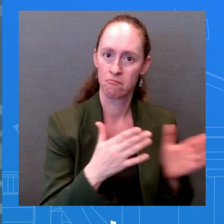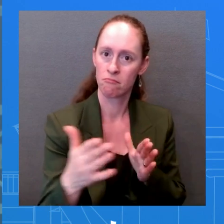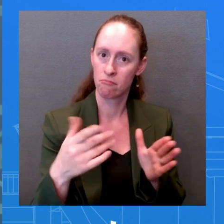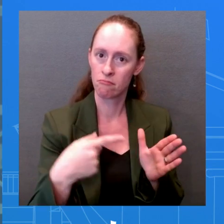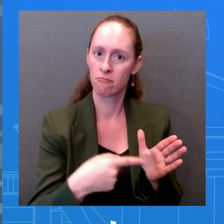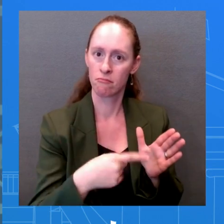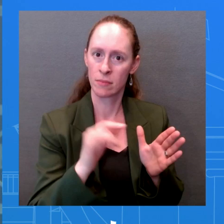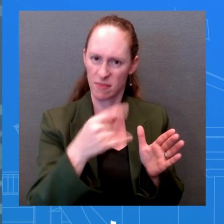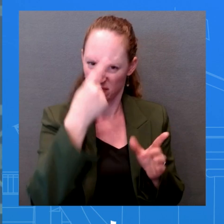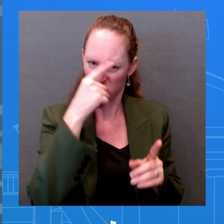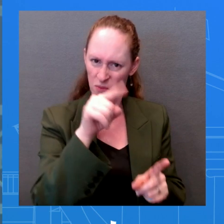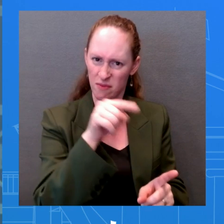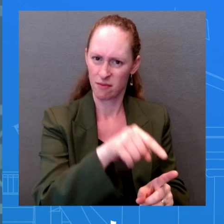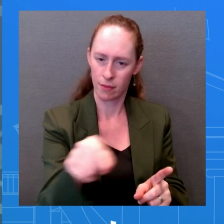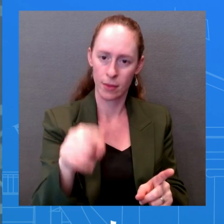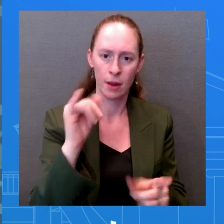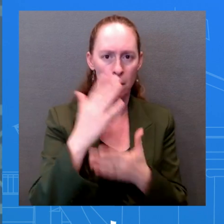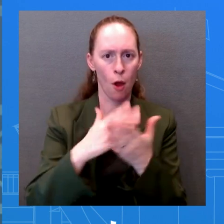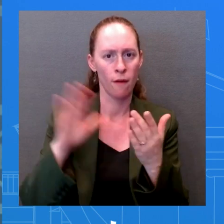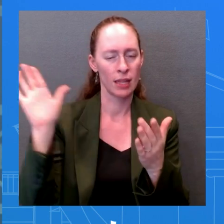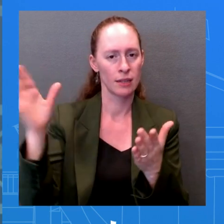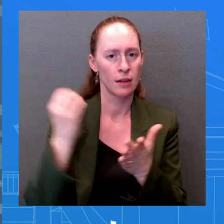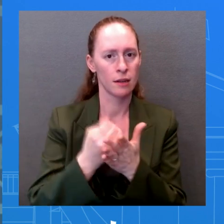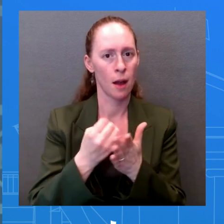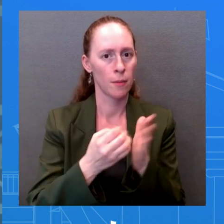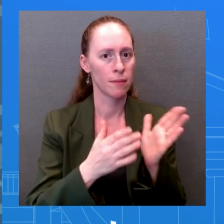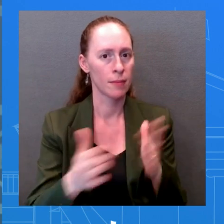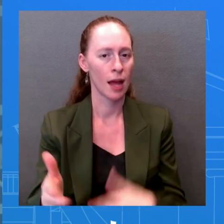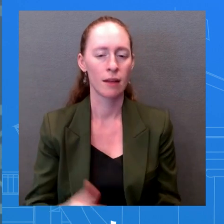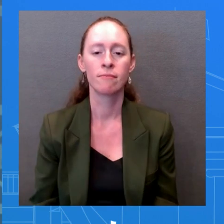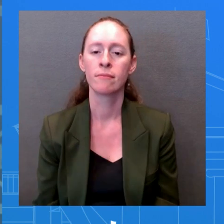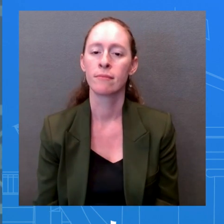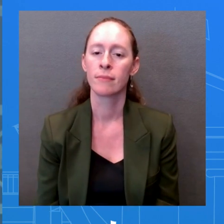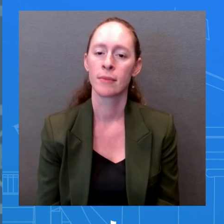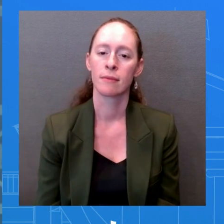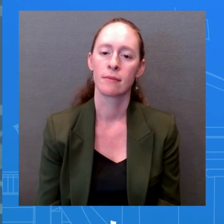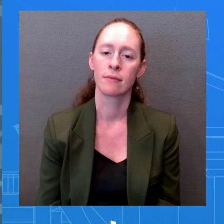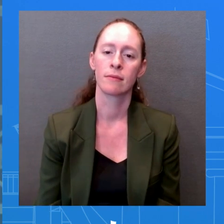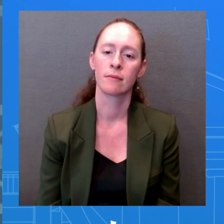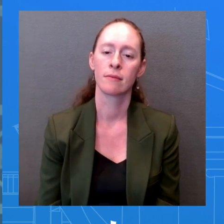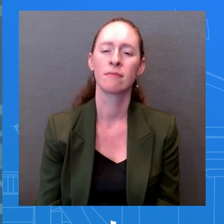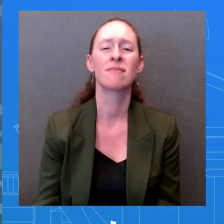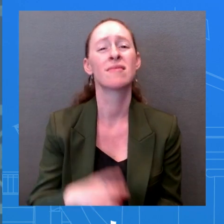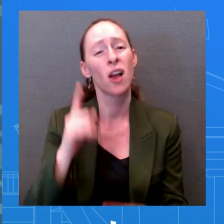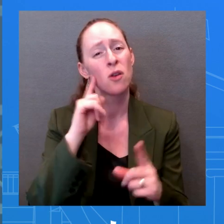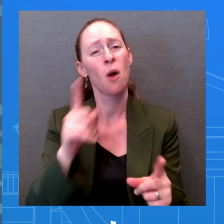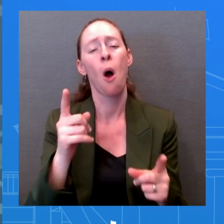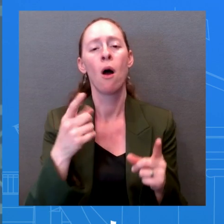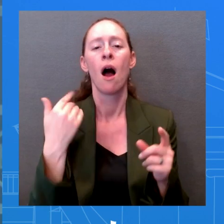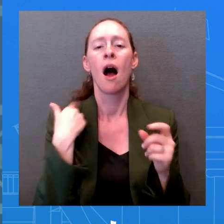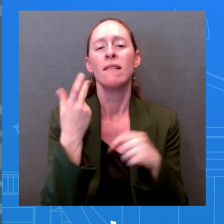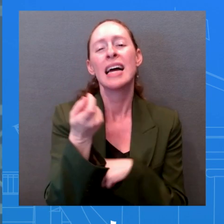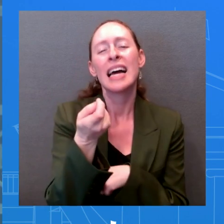a little bit more of breathing room. And this is what the student debt relief will do. And I'll leave it there. The Press: Does the White House think